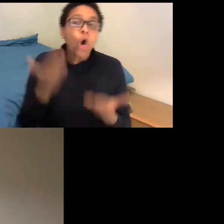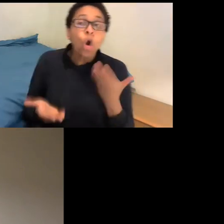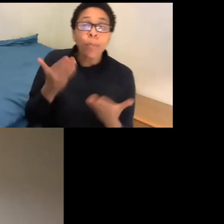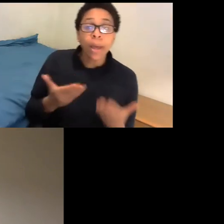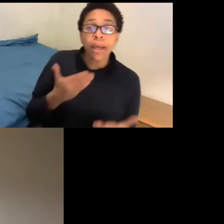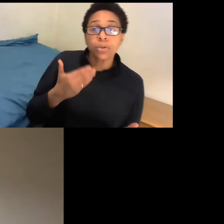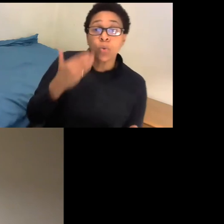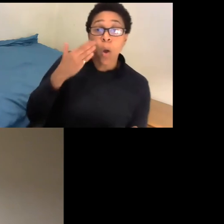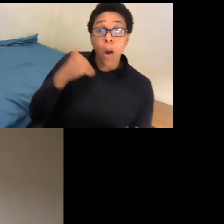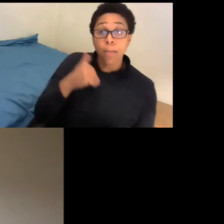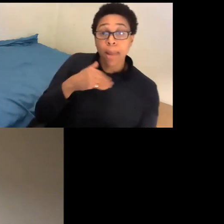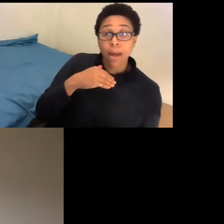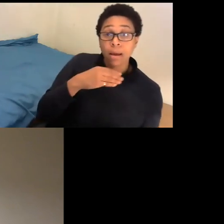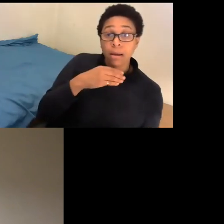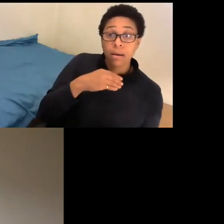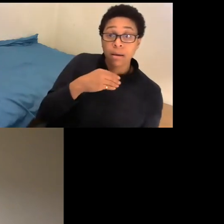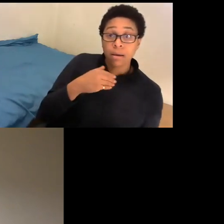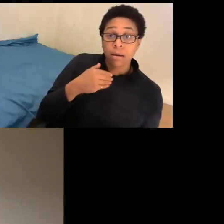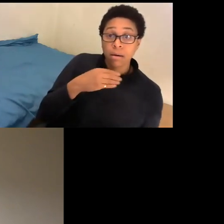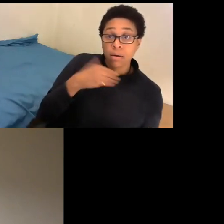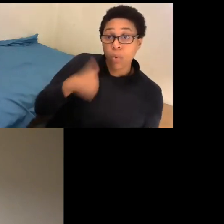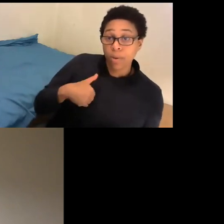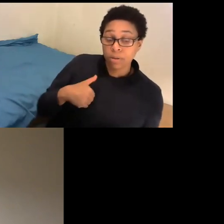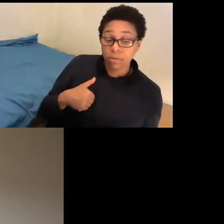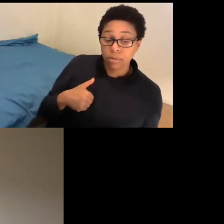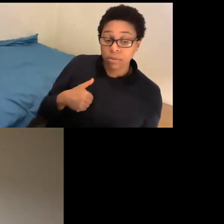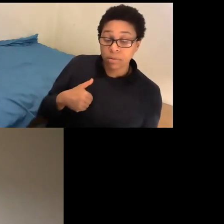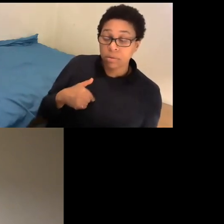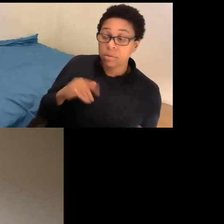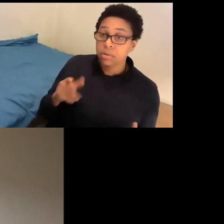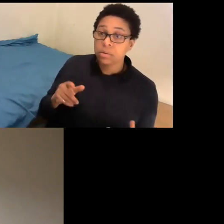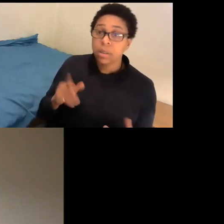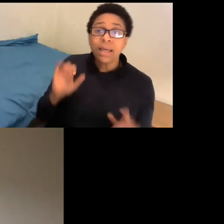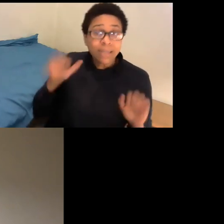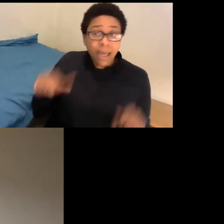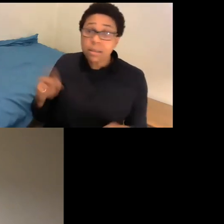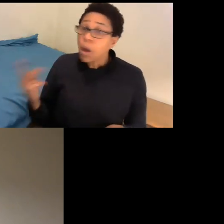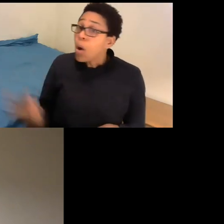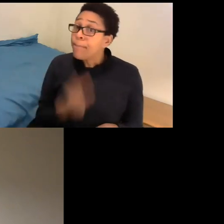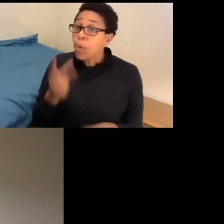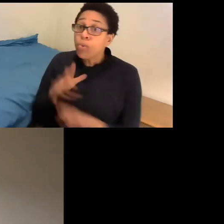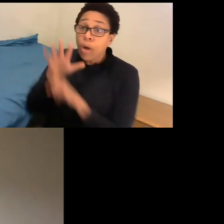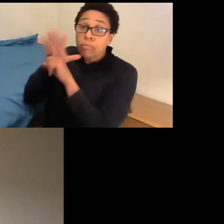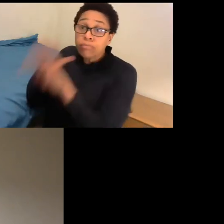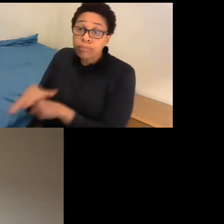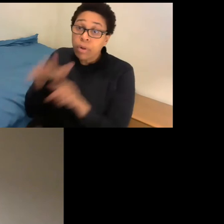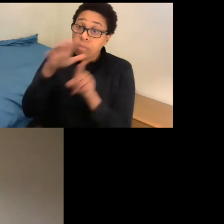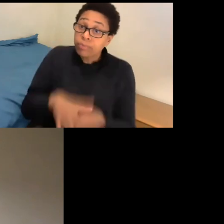dominated against by men, but it takes a different form, it has different ideals, you know, the idea of femininity is different.